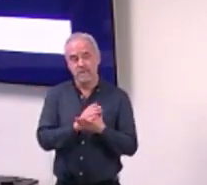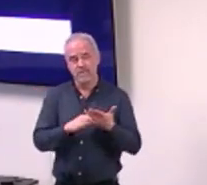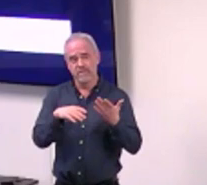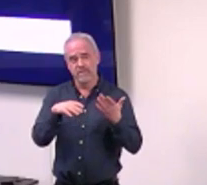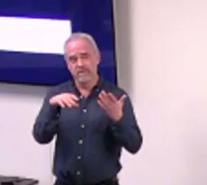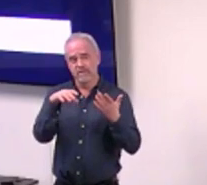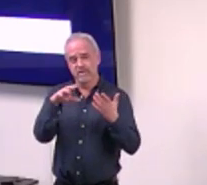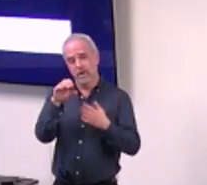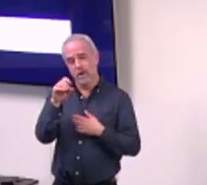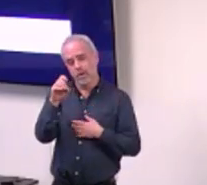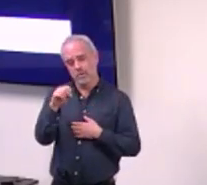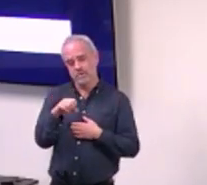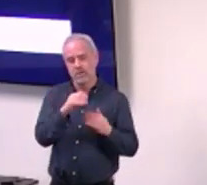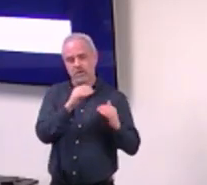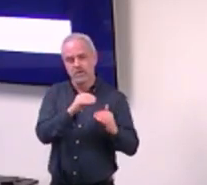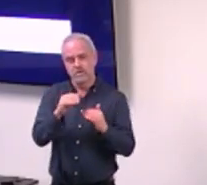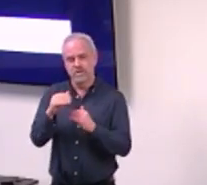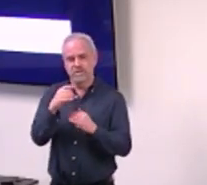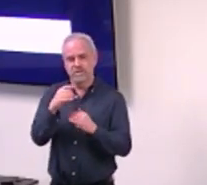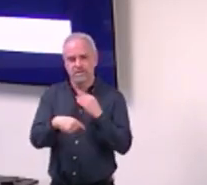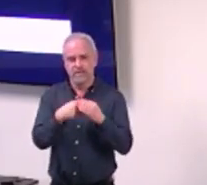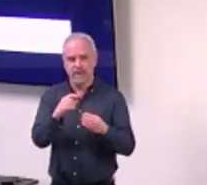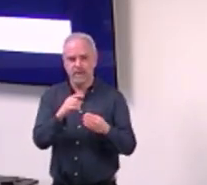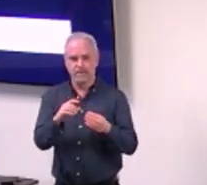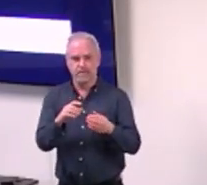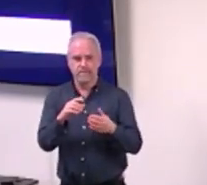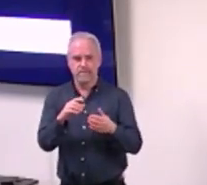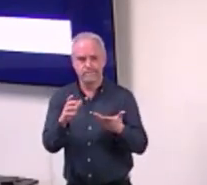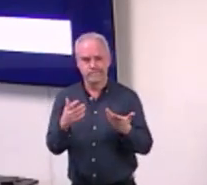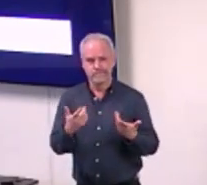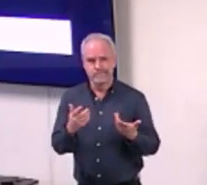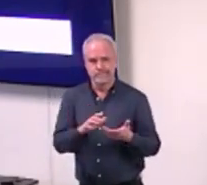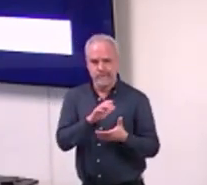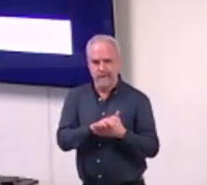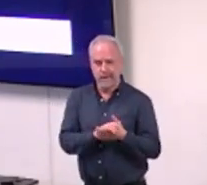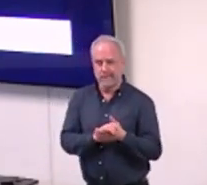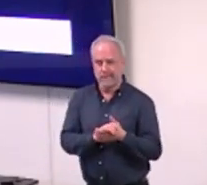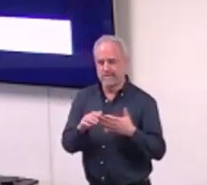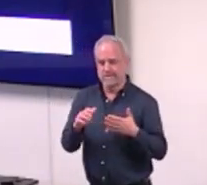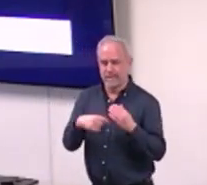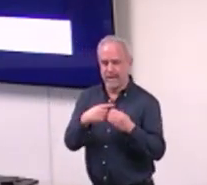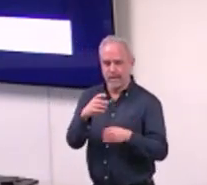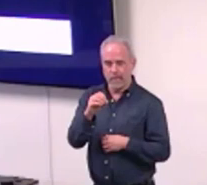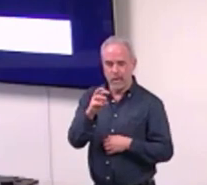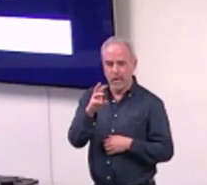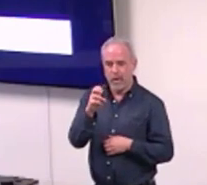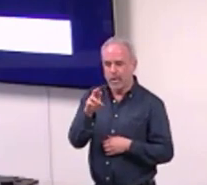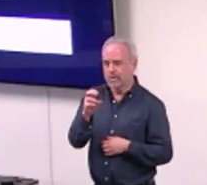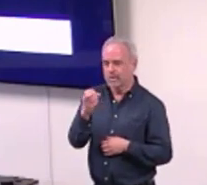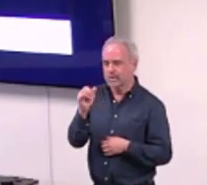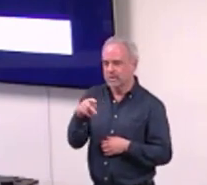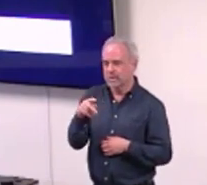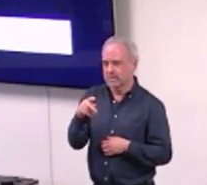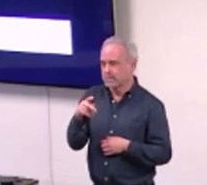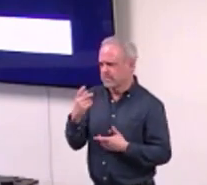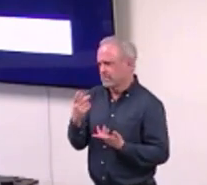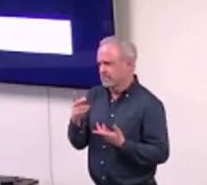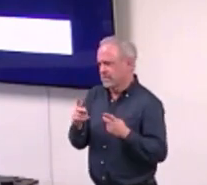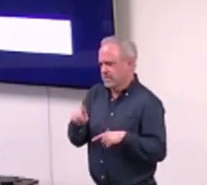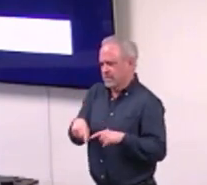Restrictions on property ownership. So enslaved folks couldn't own anything. Even though they were in their whole person and their children